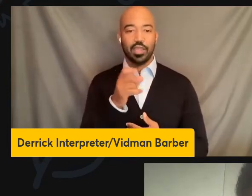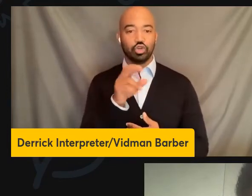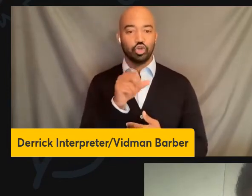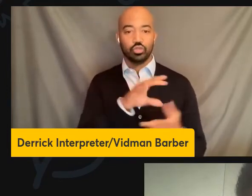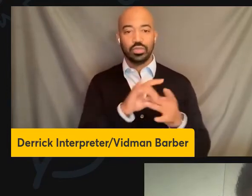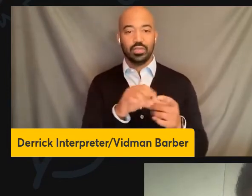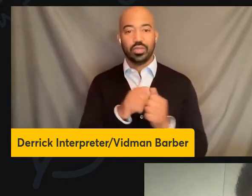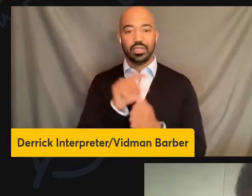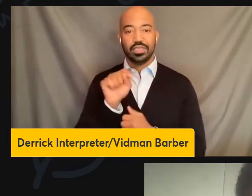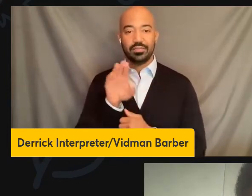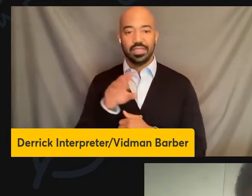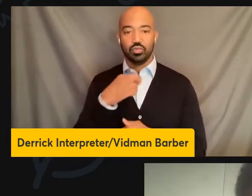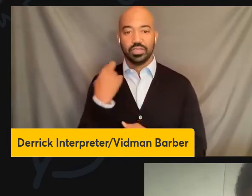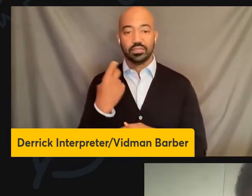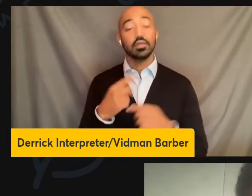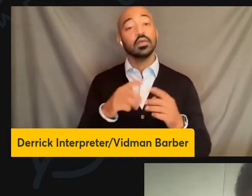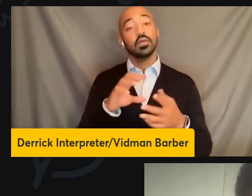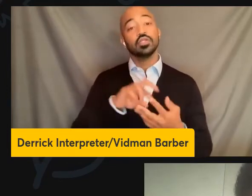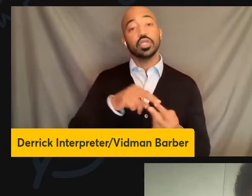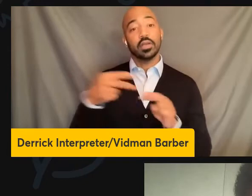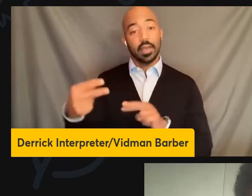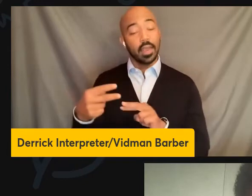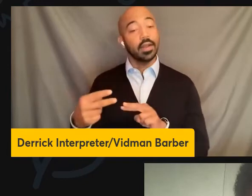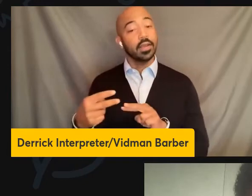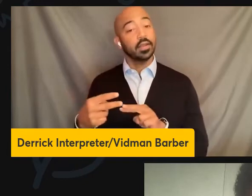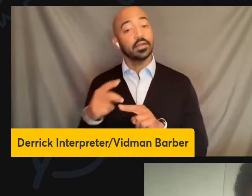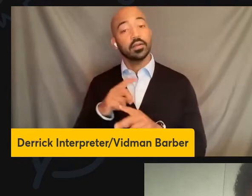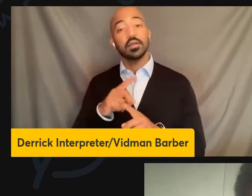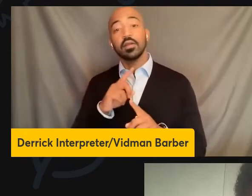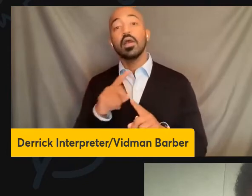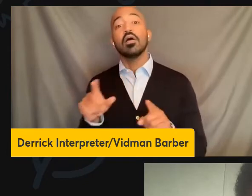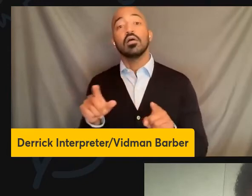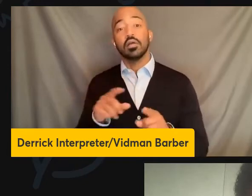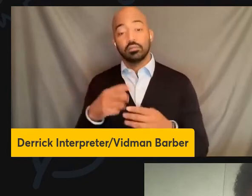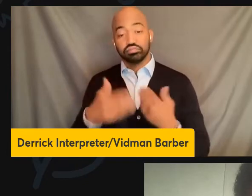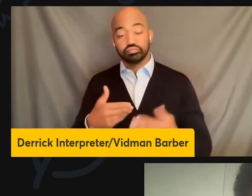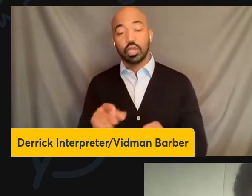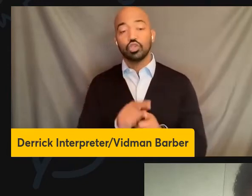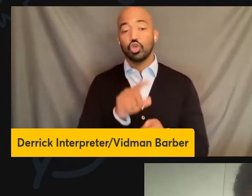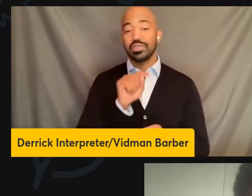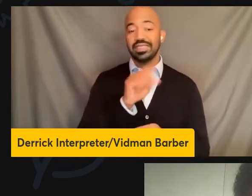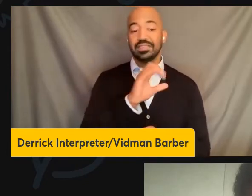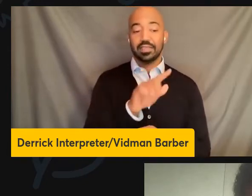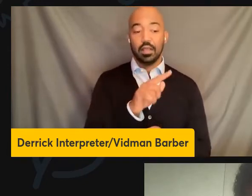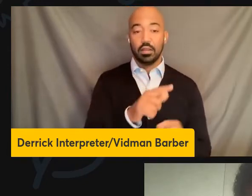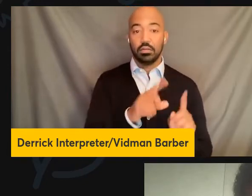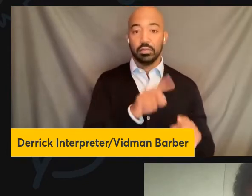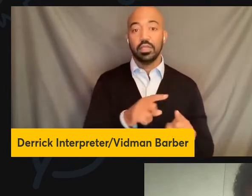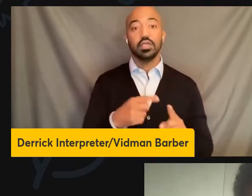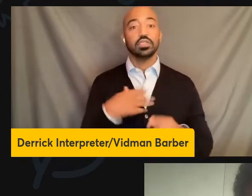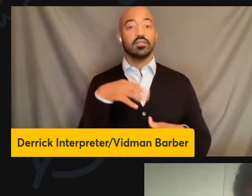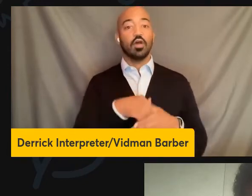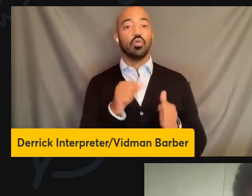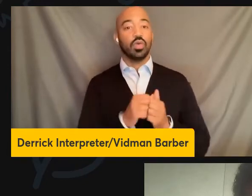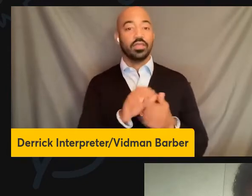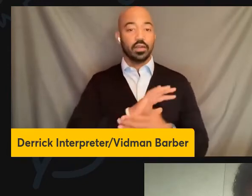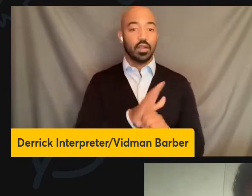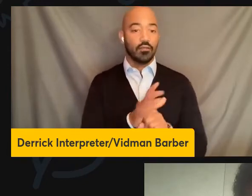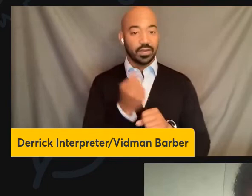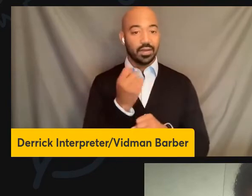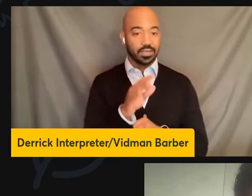including genetic associations and T cell responses. She also led the COVID-19 diagnostics accelerator lab under the Mass